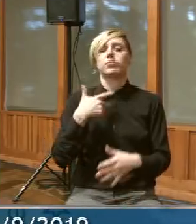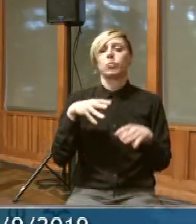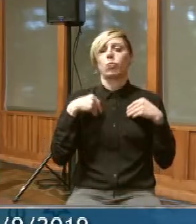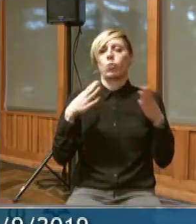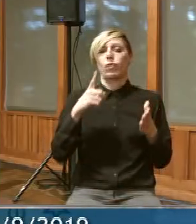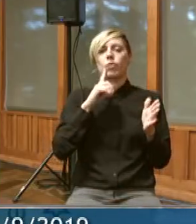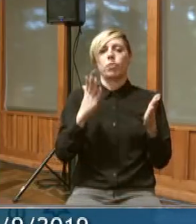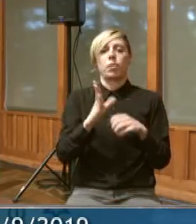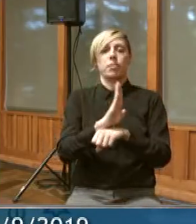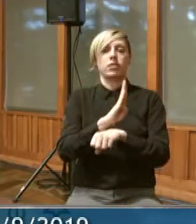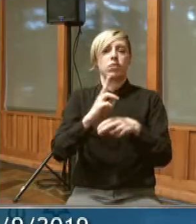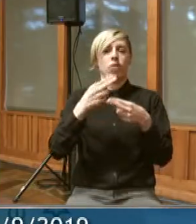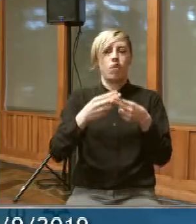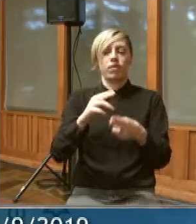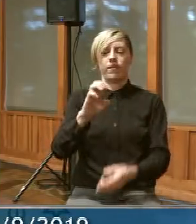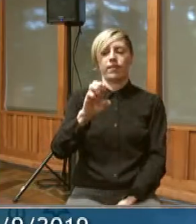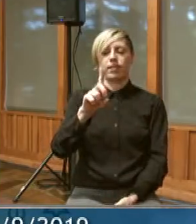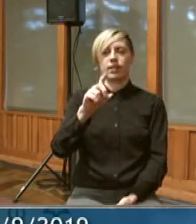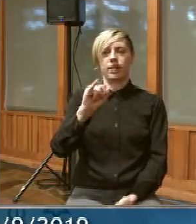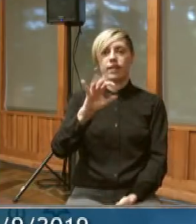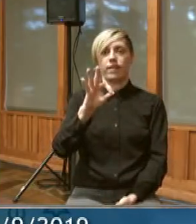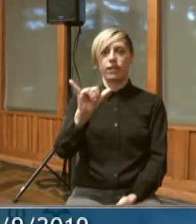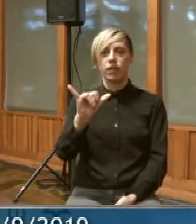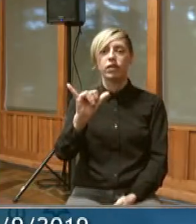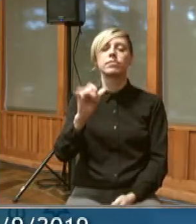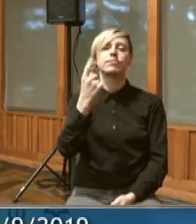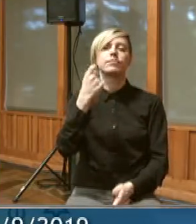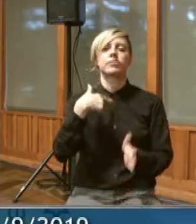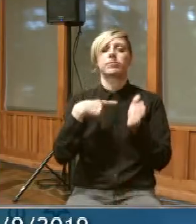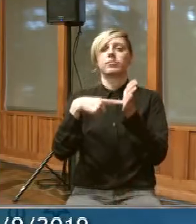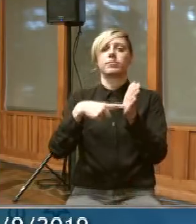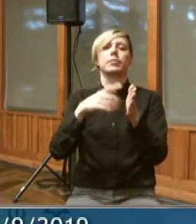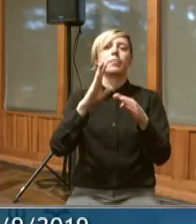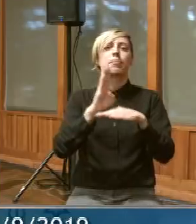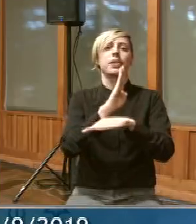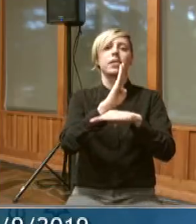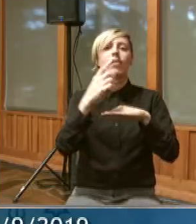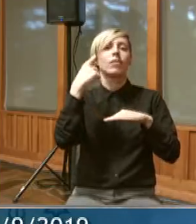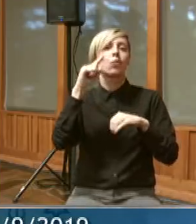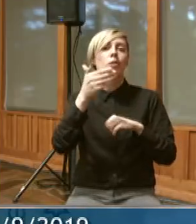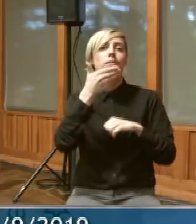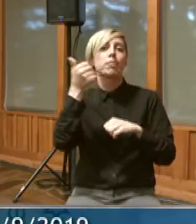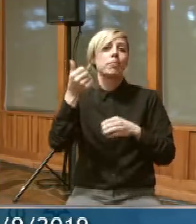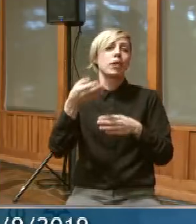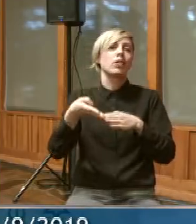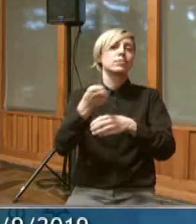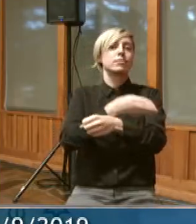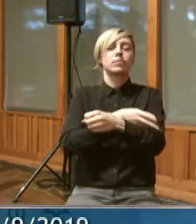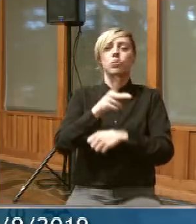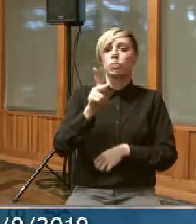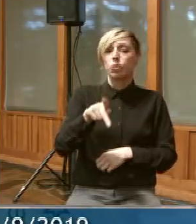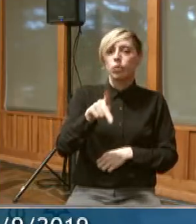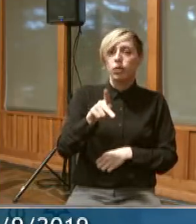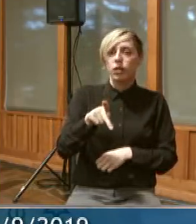TOGETHER. I'M KRISTIN GALLAGHER, CEO OF A SMALL BUSINESS IN PORTLAND CAUSED ED I PHI.